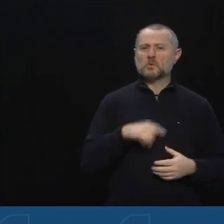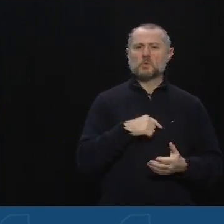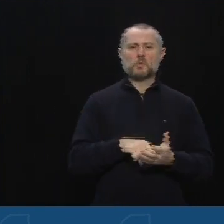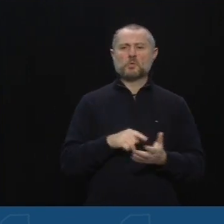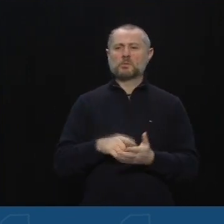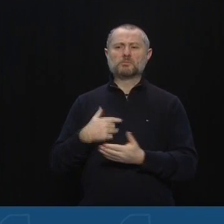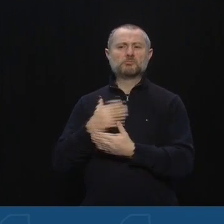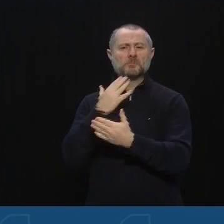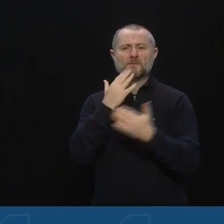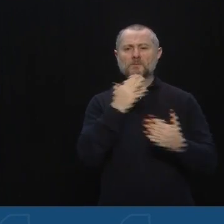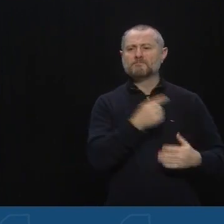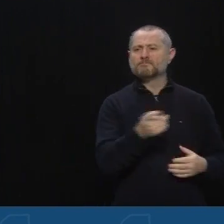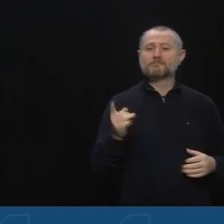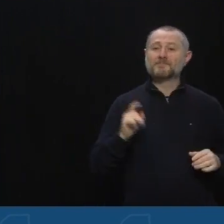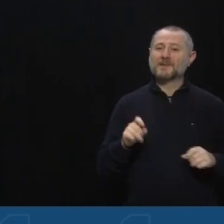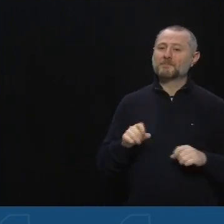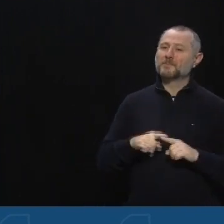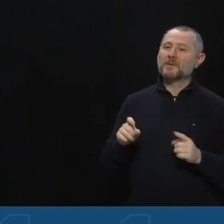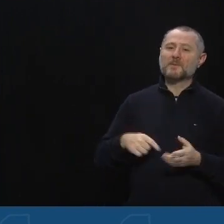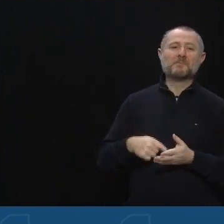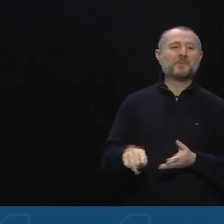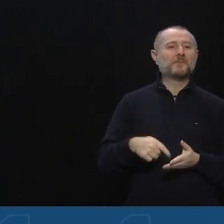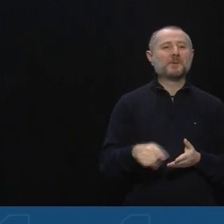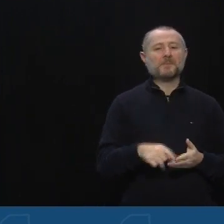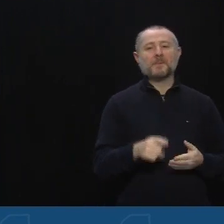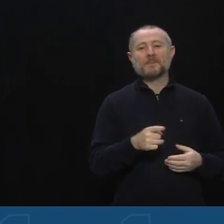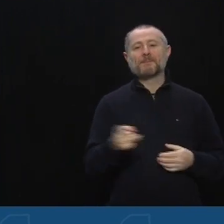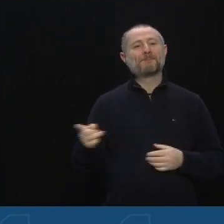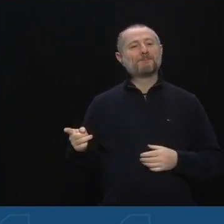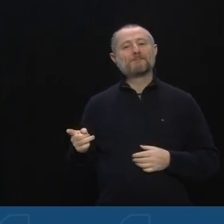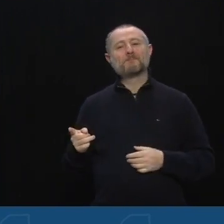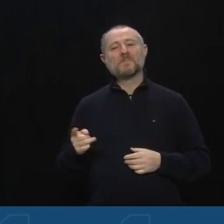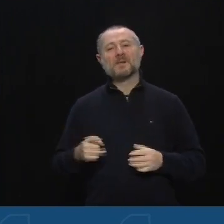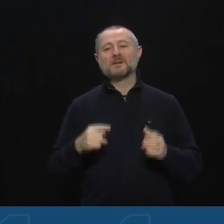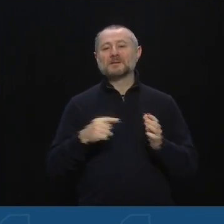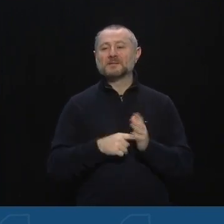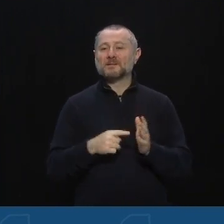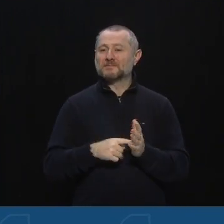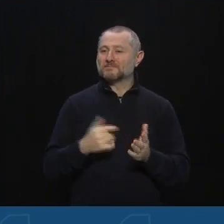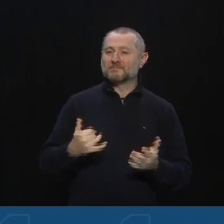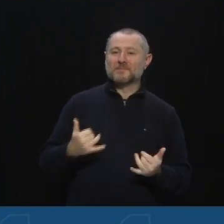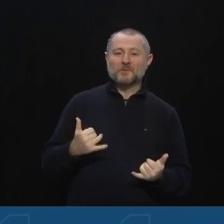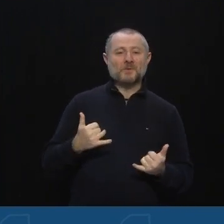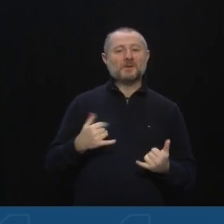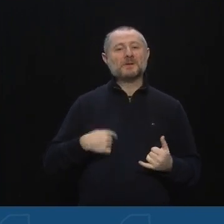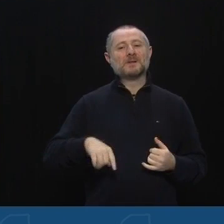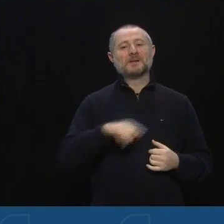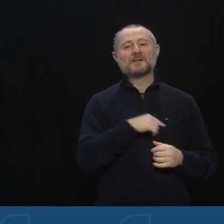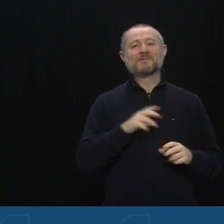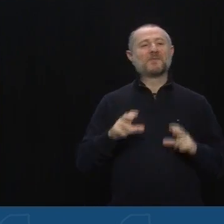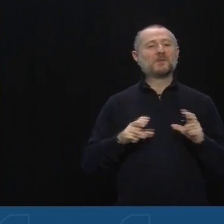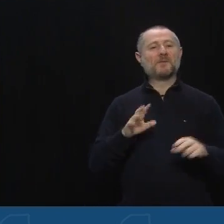WE SAY NOT JUST GOING TO SAY WE NICE AS THAT SOUNDS. WE ALSO HAVE TO PAY YOU THE DEBT